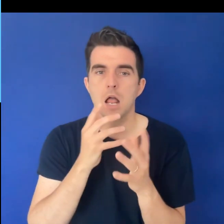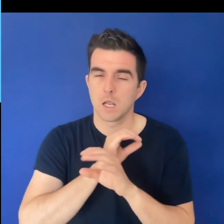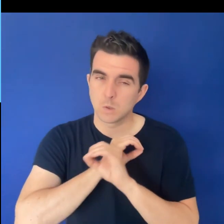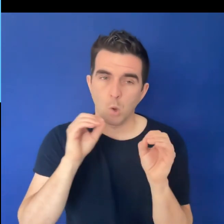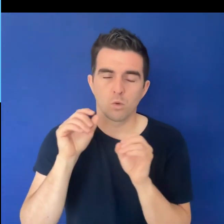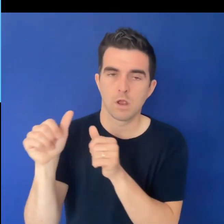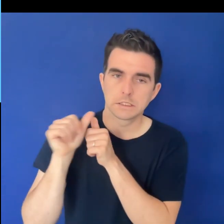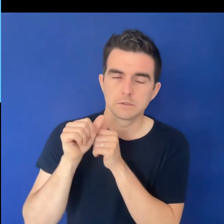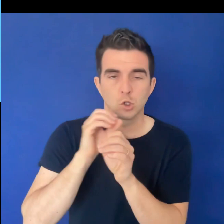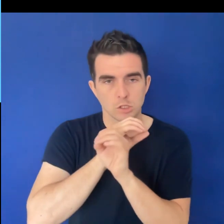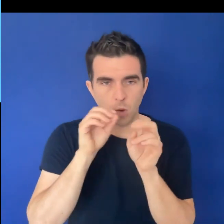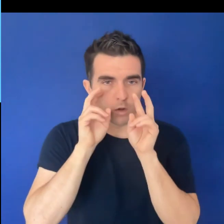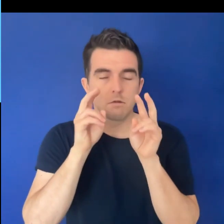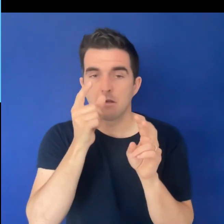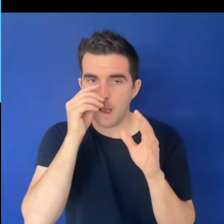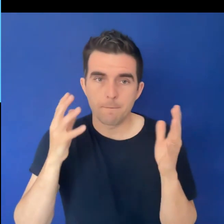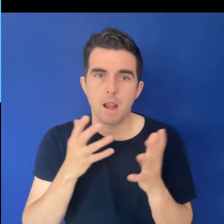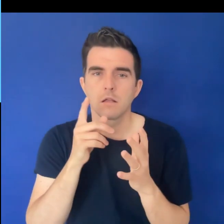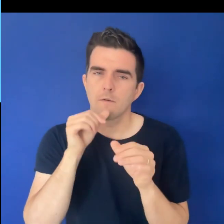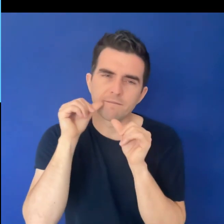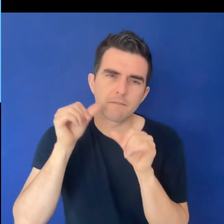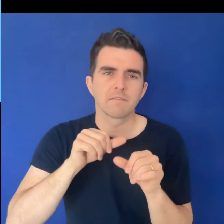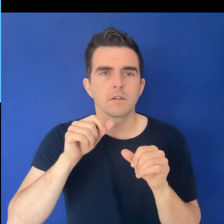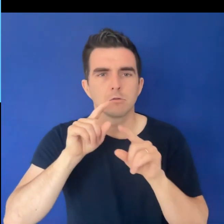your favourite screen reader in the command line version: